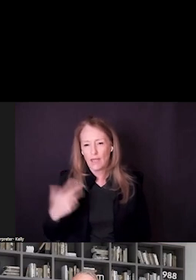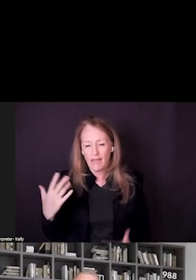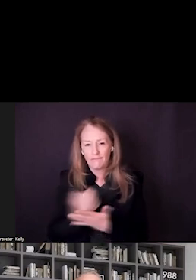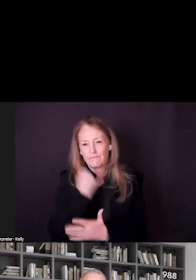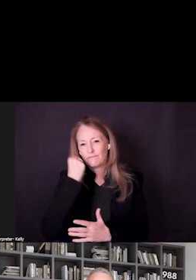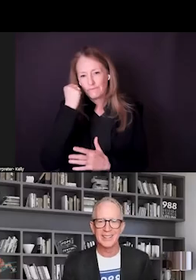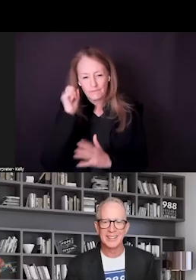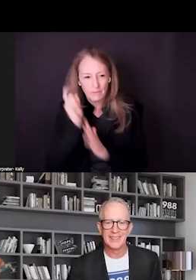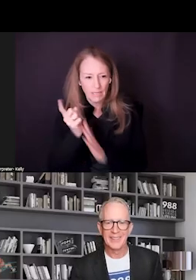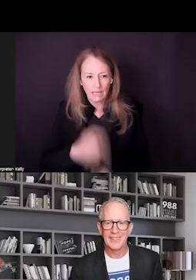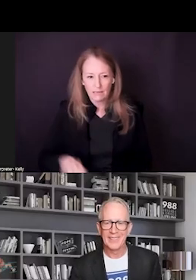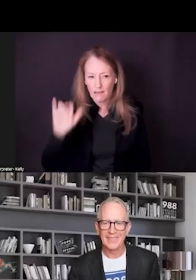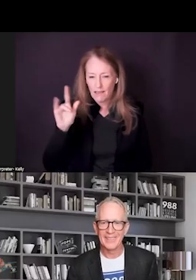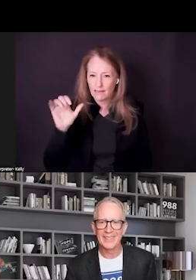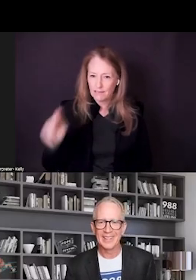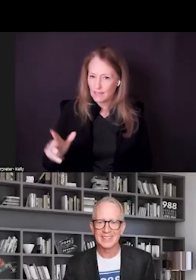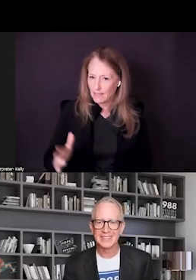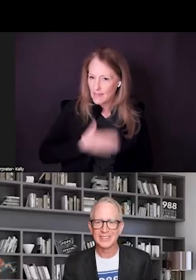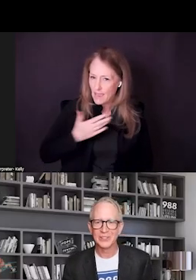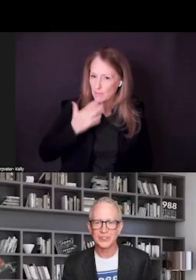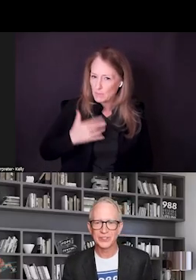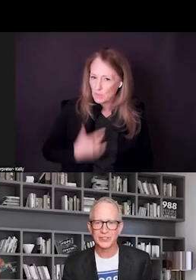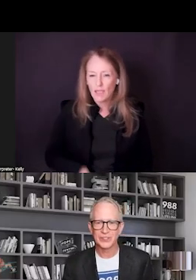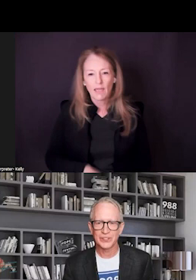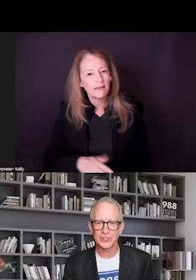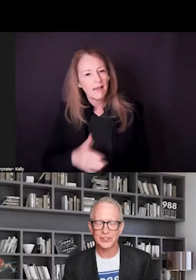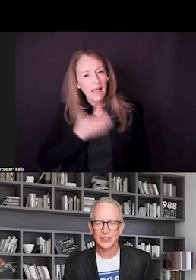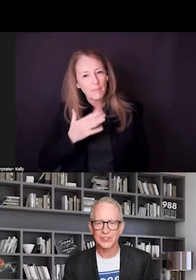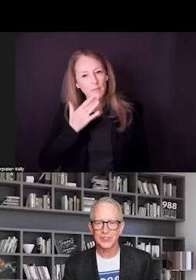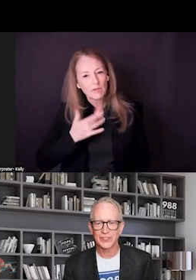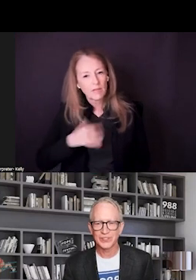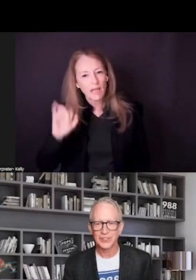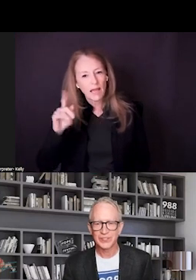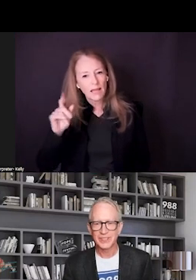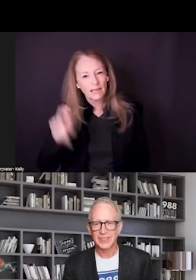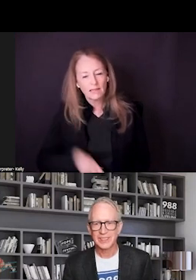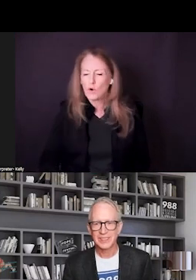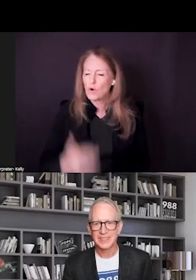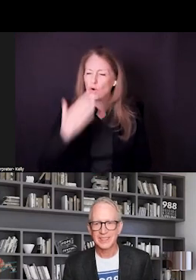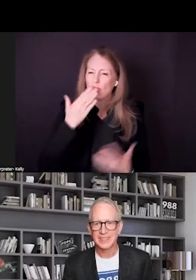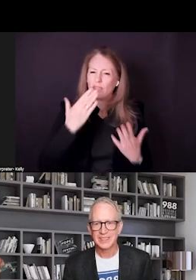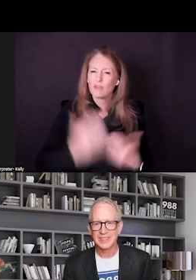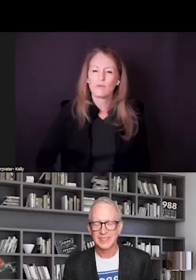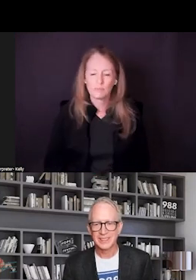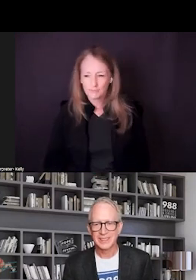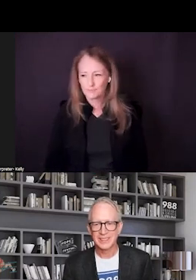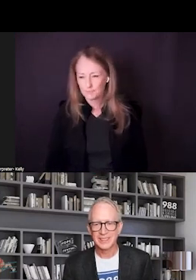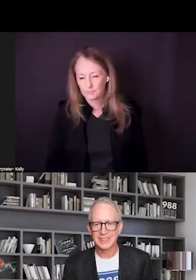HAPPY BIRTHDAY, IDEN! >> THANK YOU.